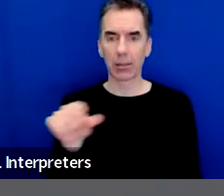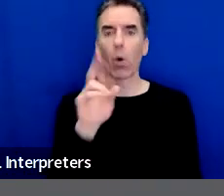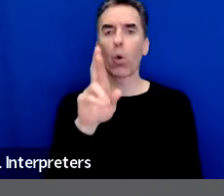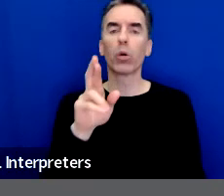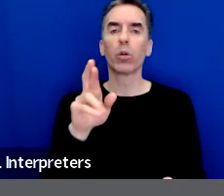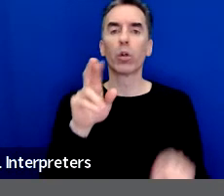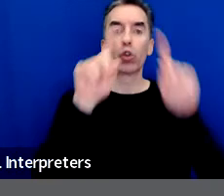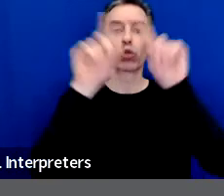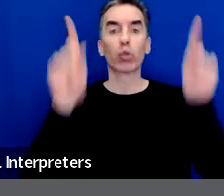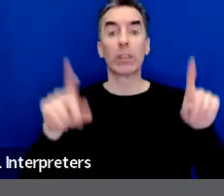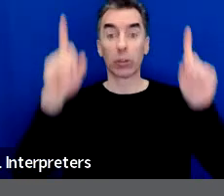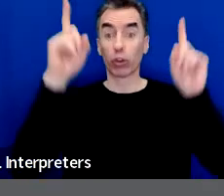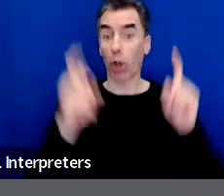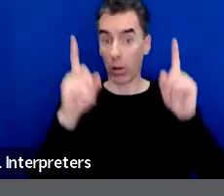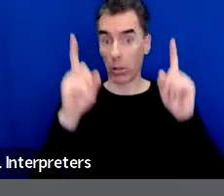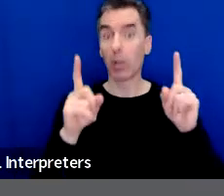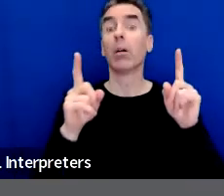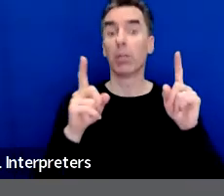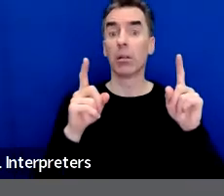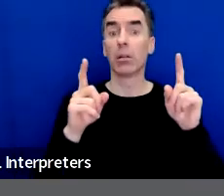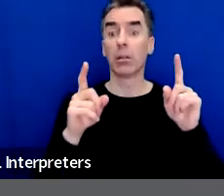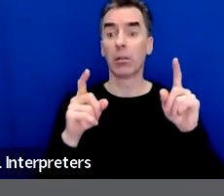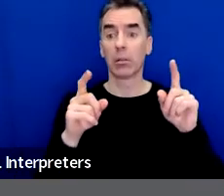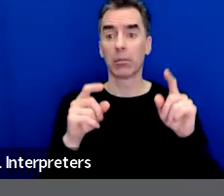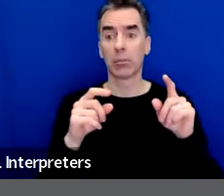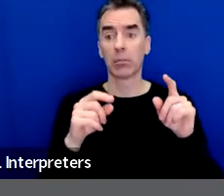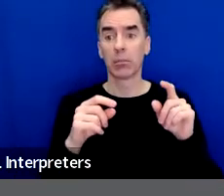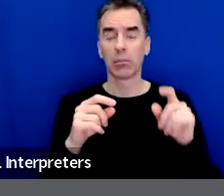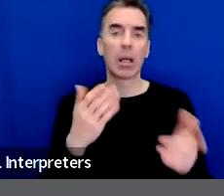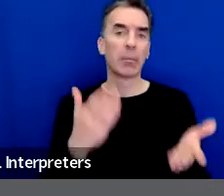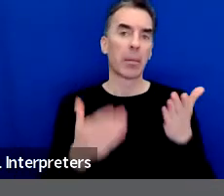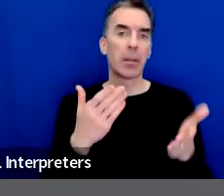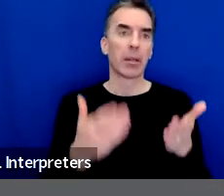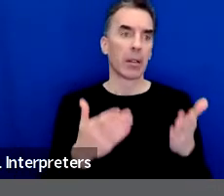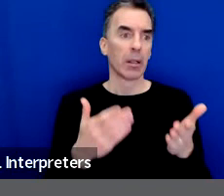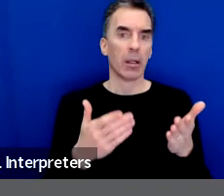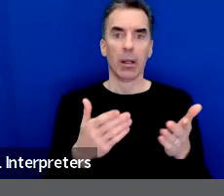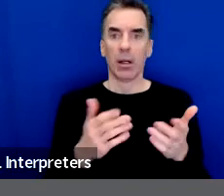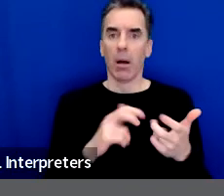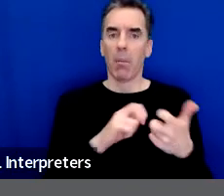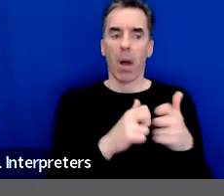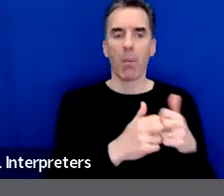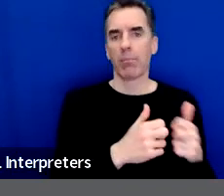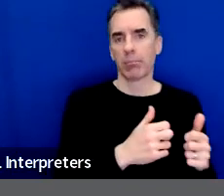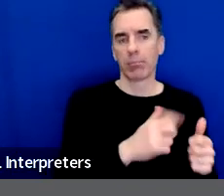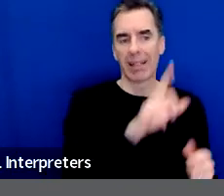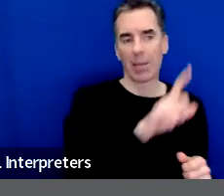That kind of helps authenticate it sometimes. It's an issue on our end where we didn't format the links correctly for the proxy.